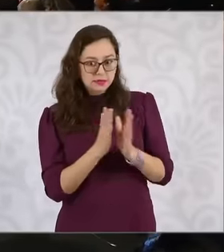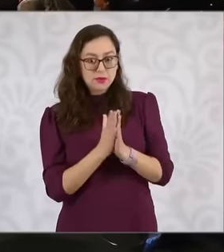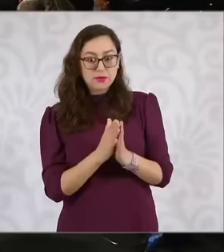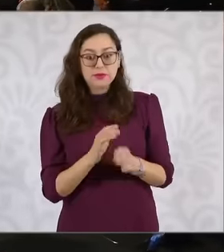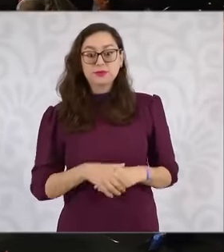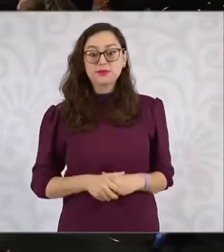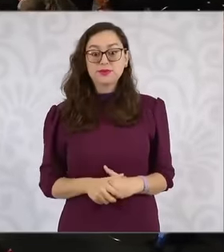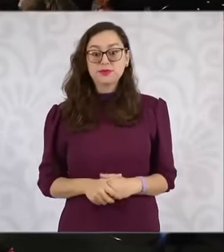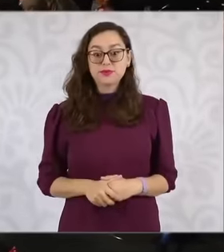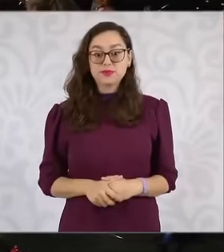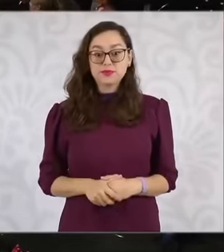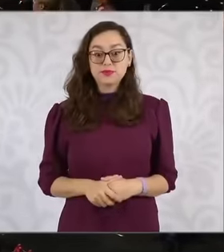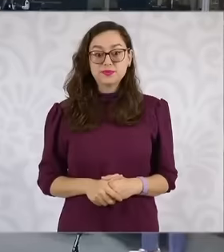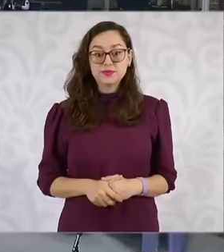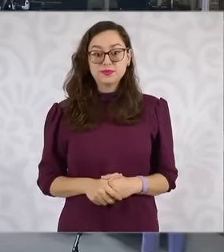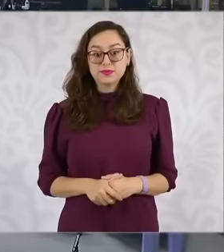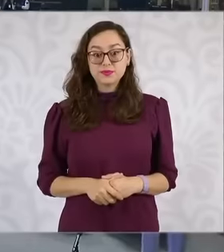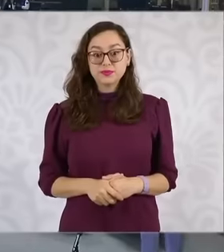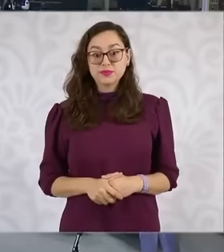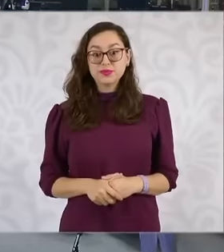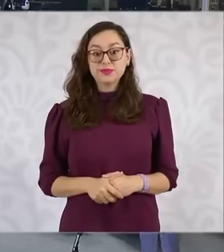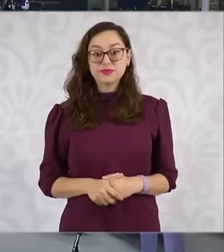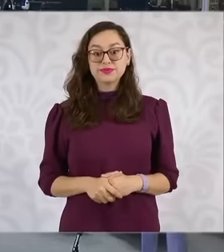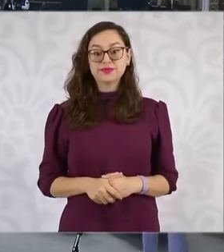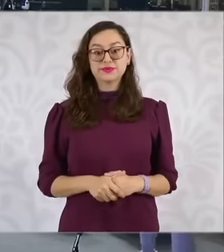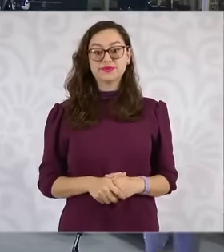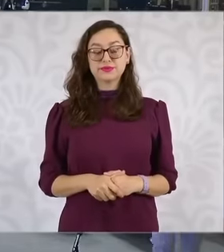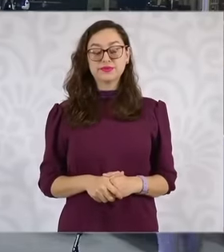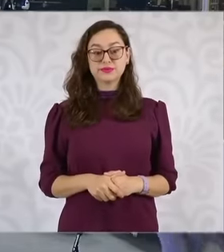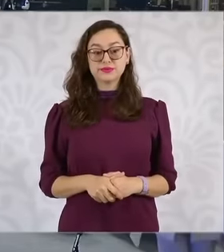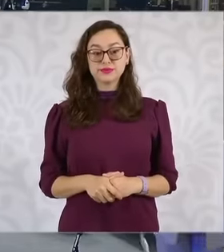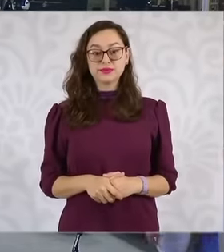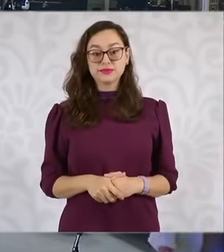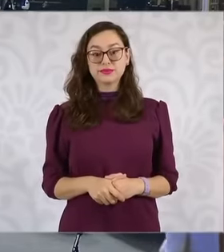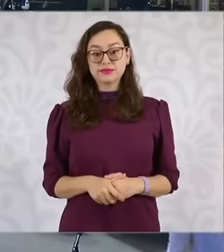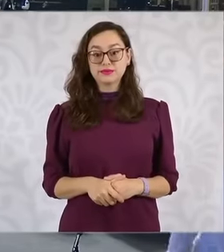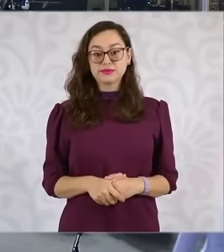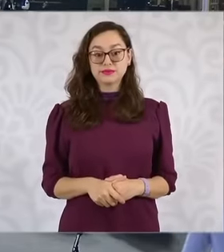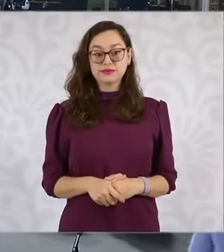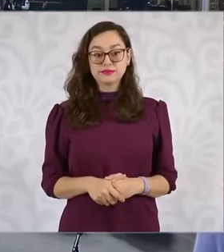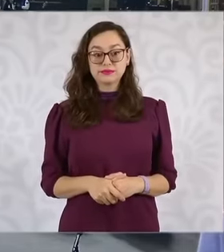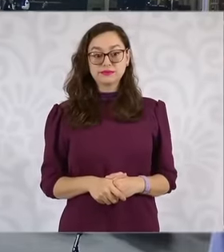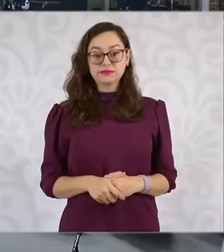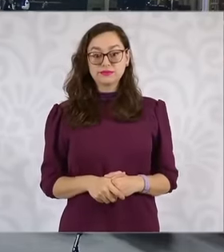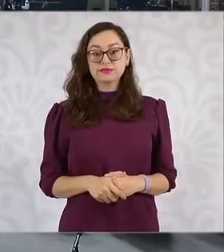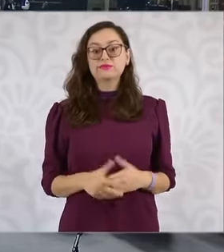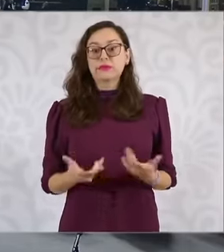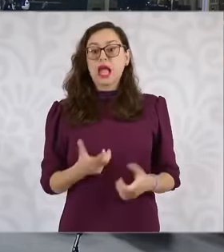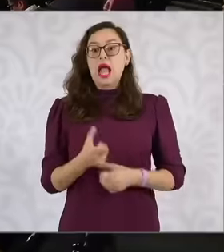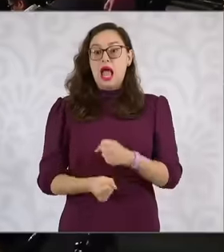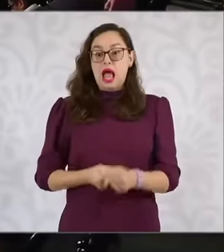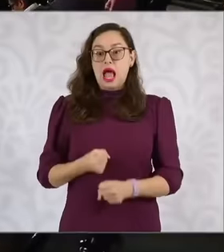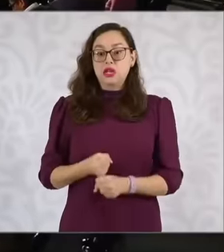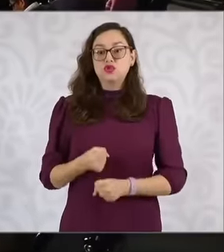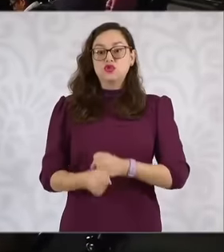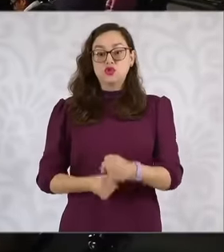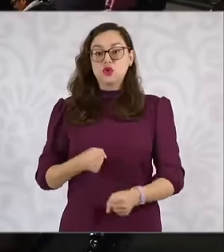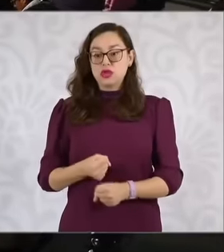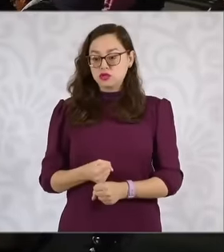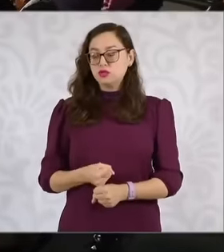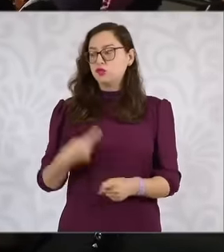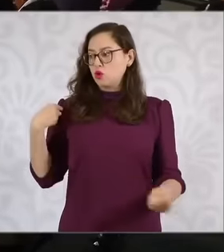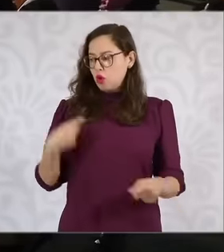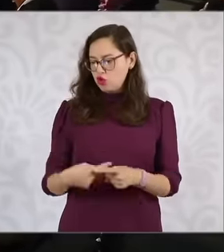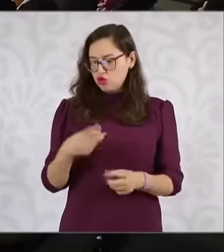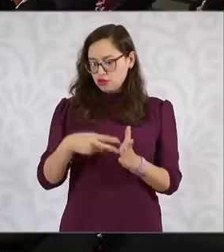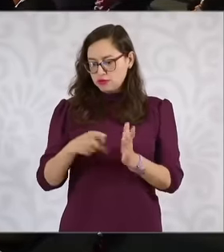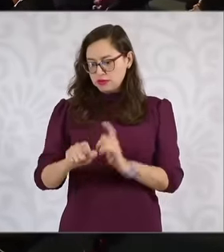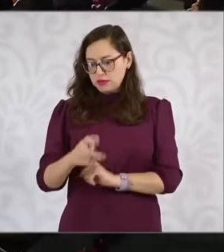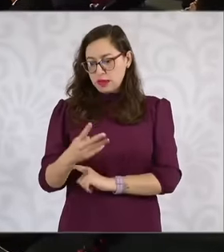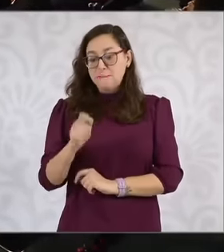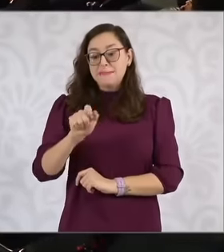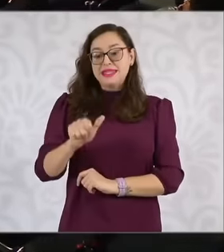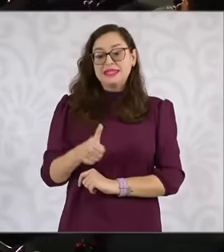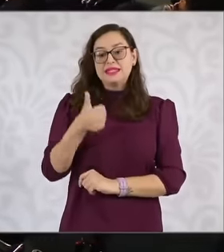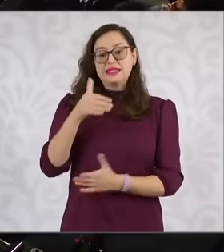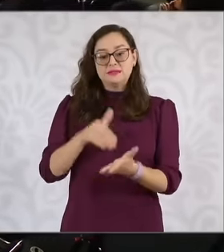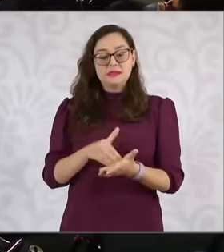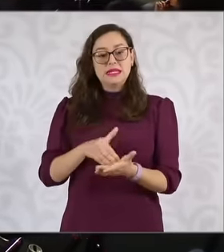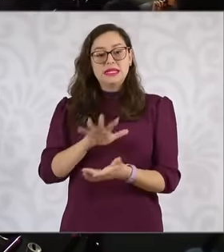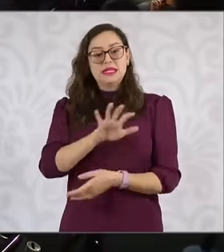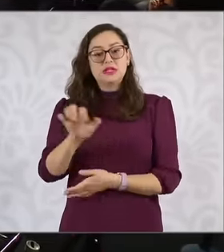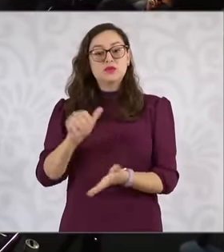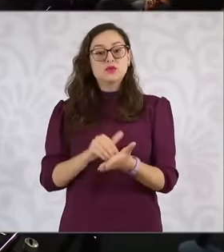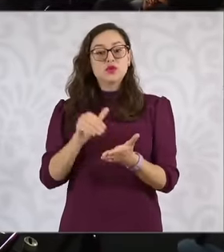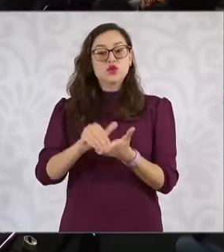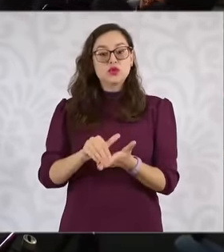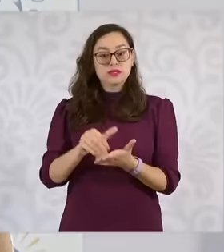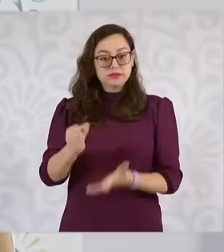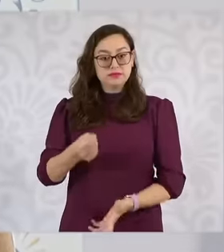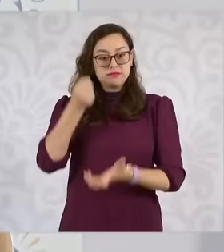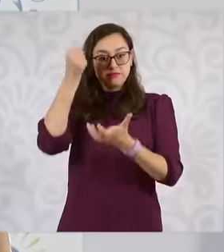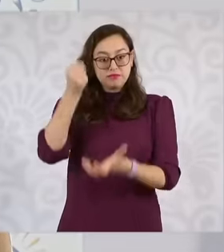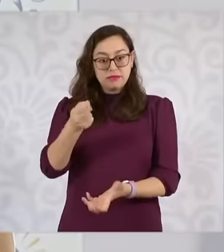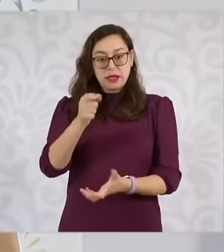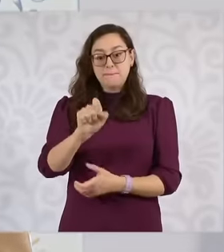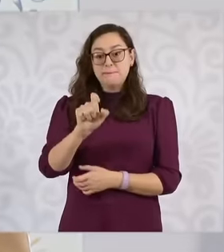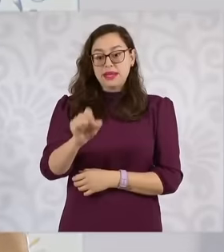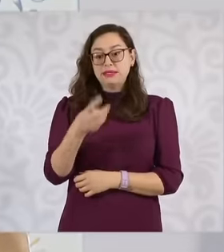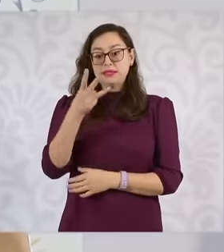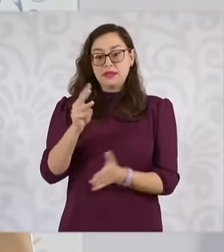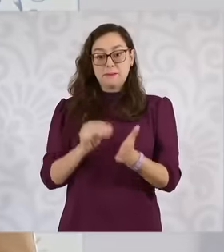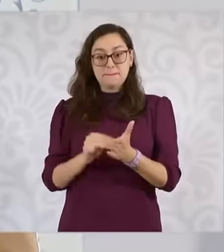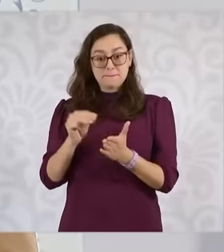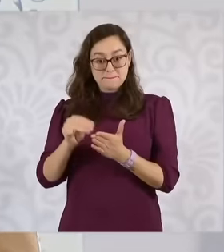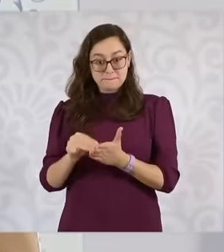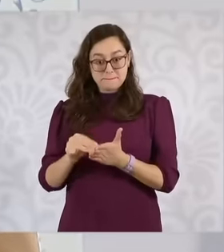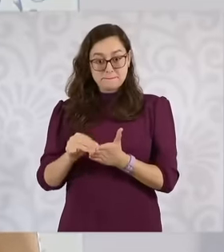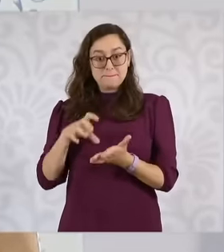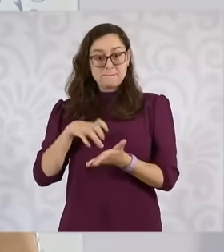scholarship annually for 2024? 26,500 million pesos, of which 23,000 million are for the